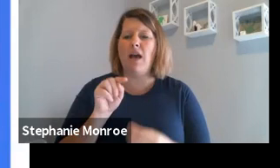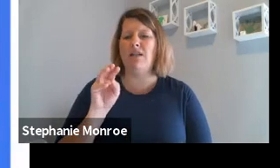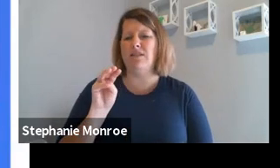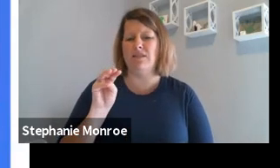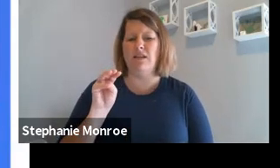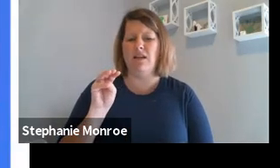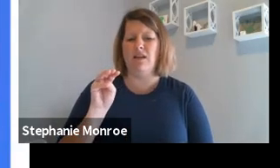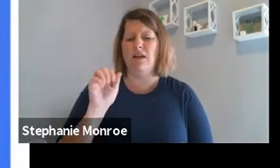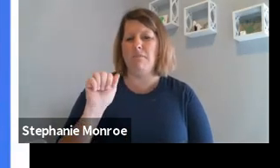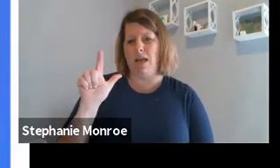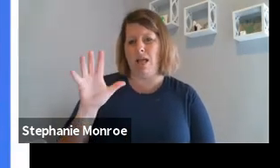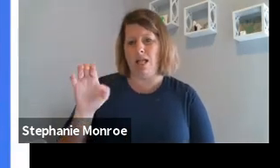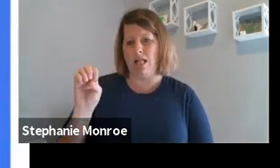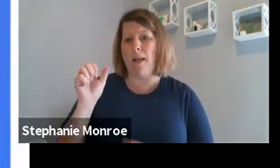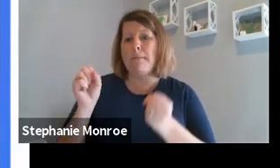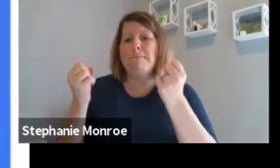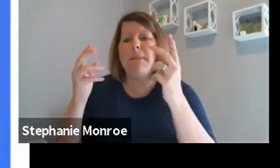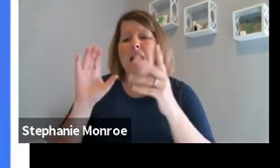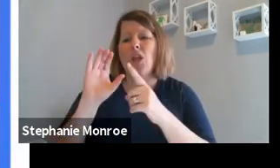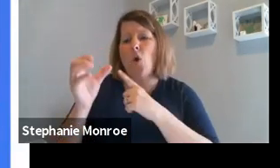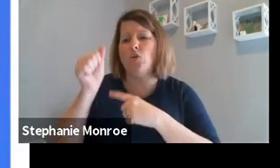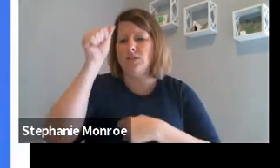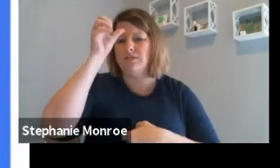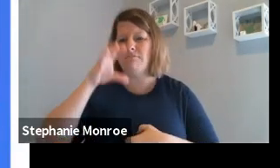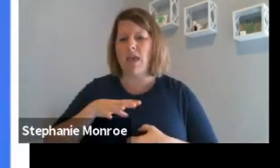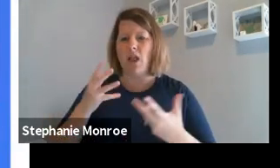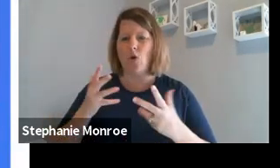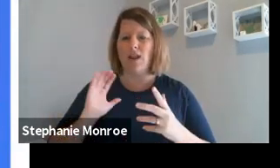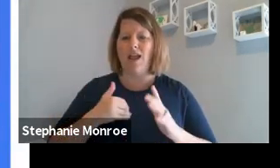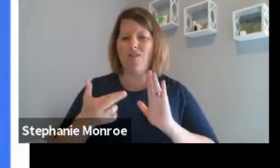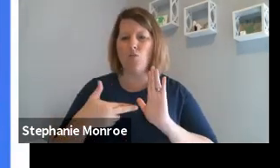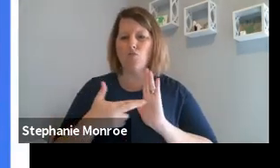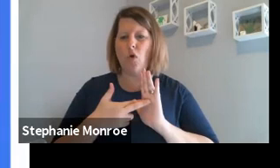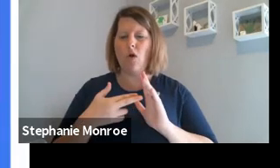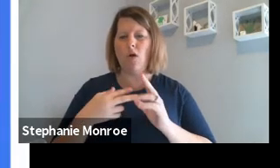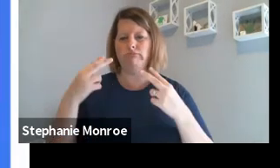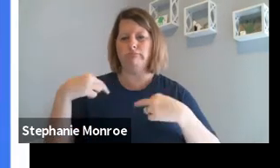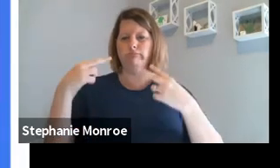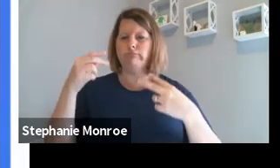men have already certain roles assigned to them, and that's how they perceive a relationship through those lenses.